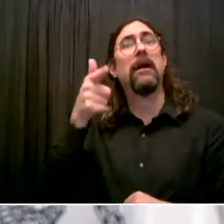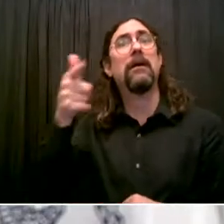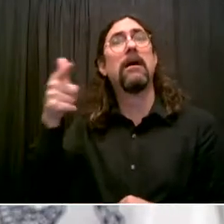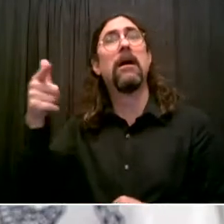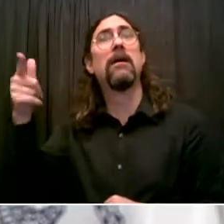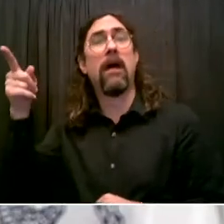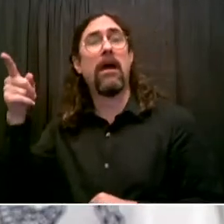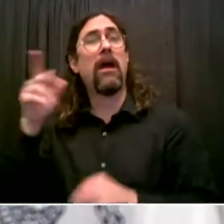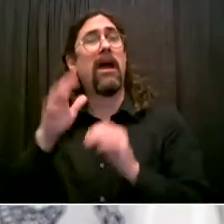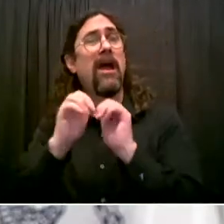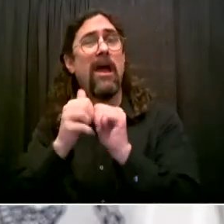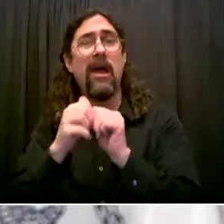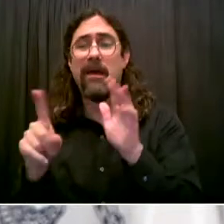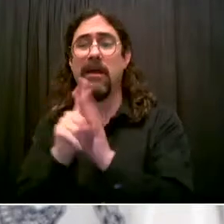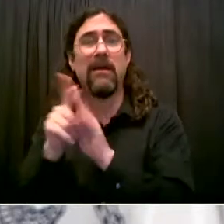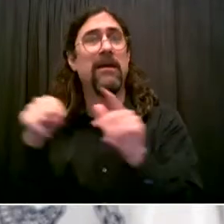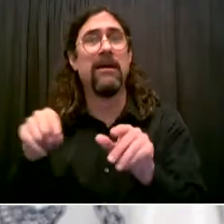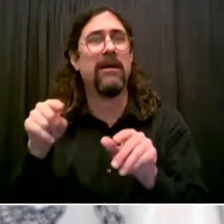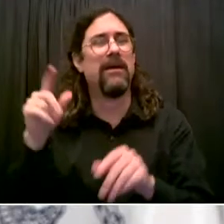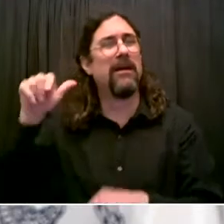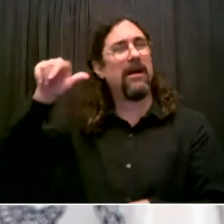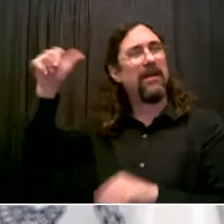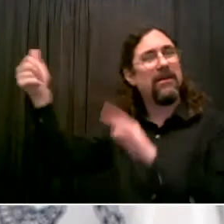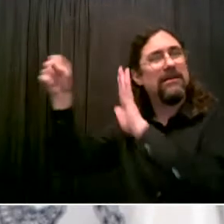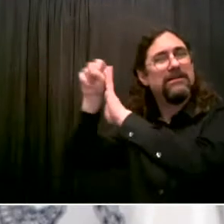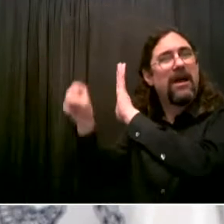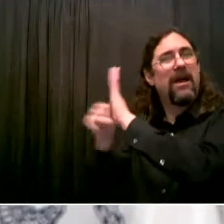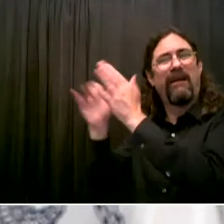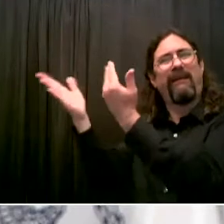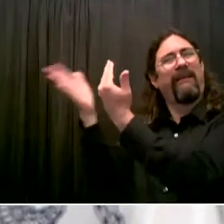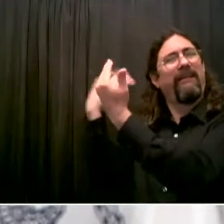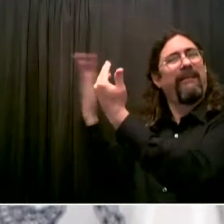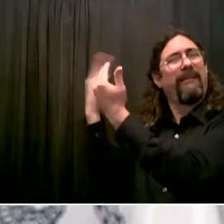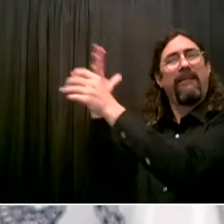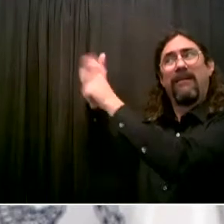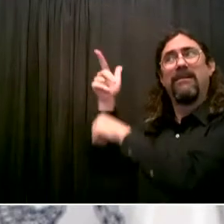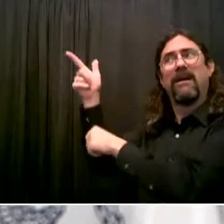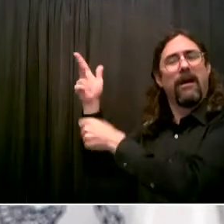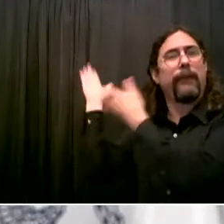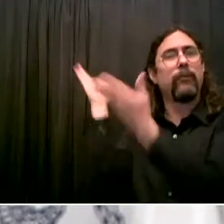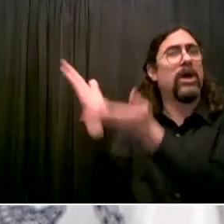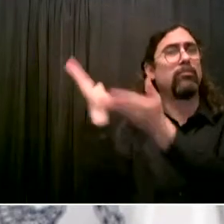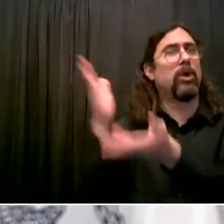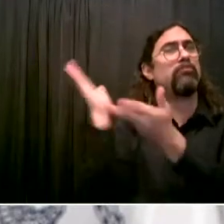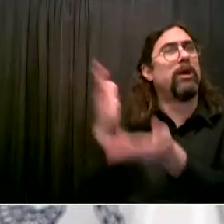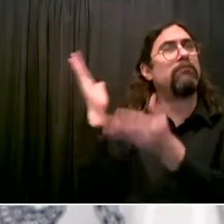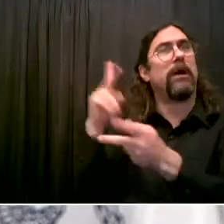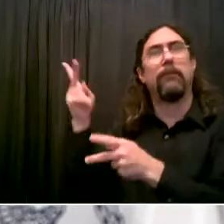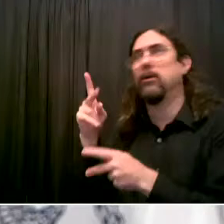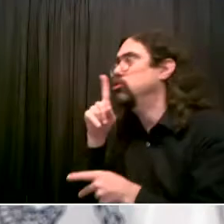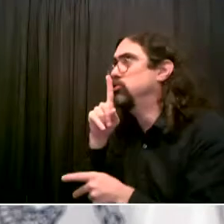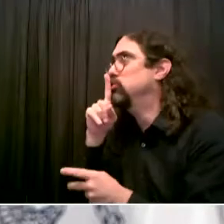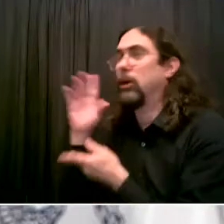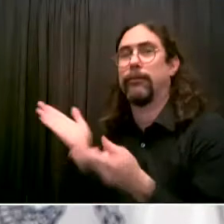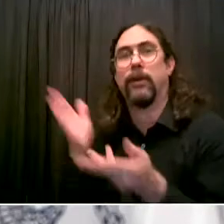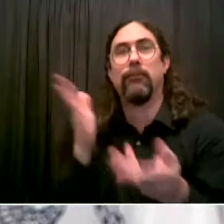THE GUNS ON OUR STREETS. WE HAVE PROBLEMS WITH GUS NCOMING FROM THE SOUTH UP TO NEW YORK